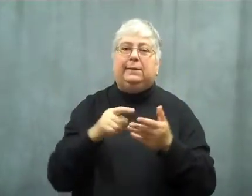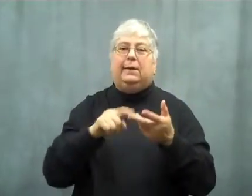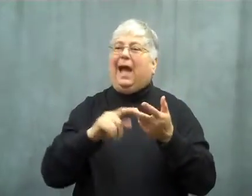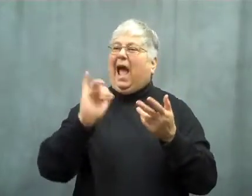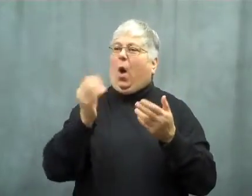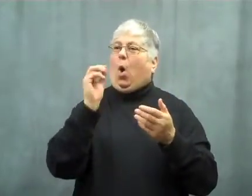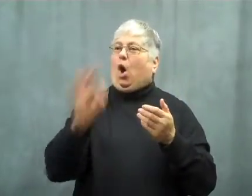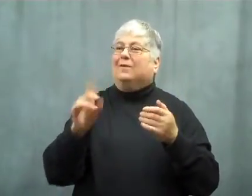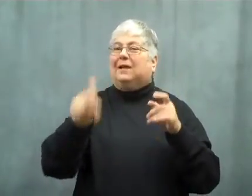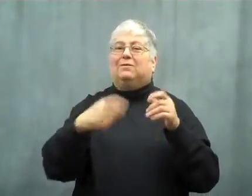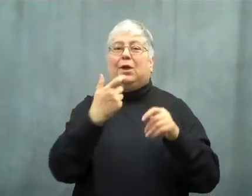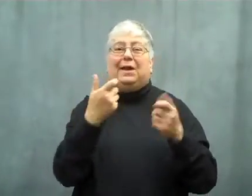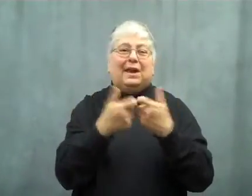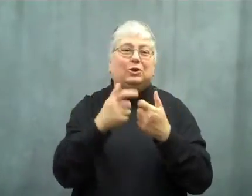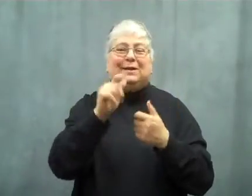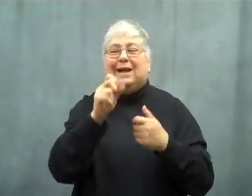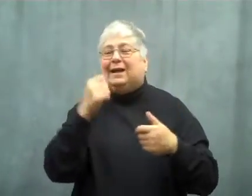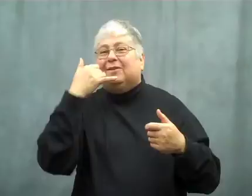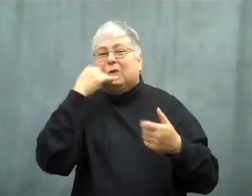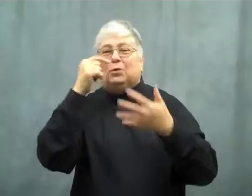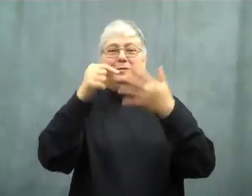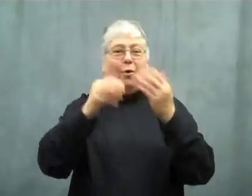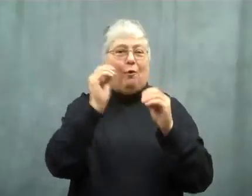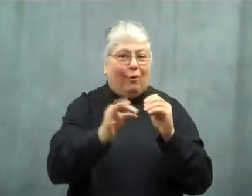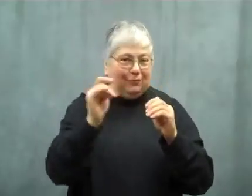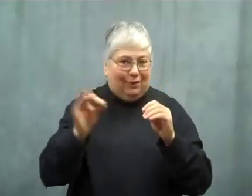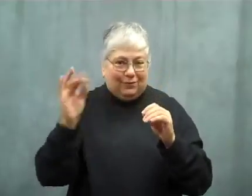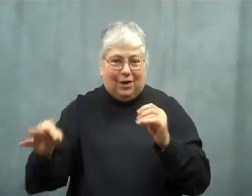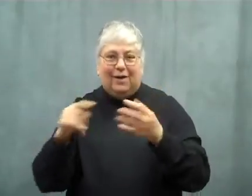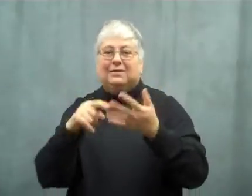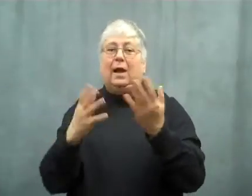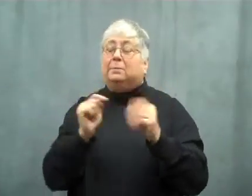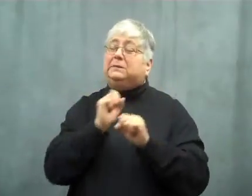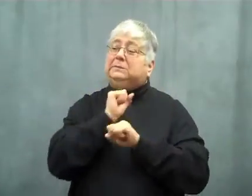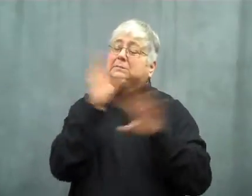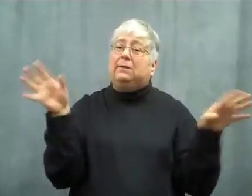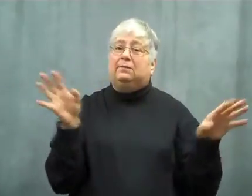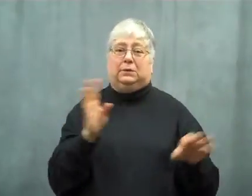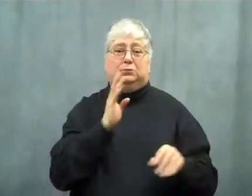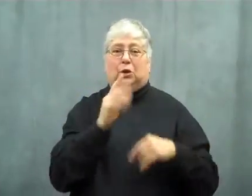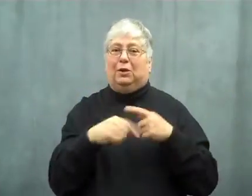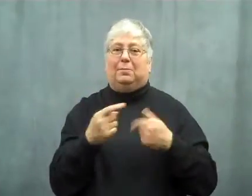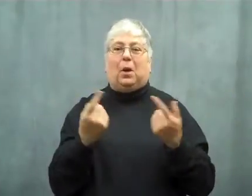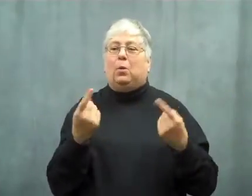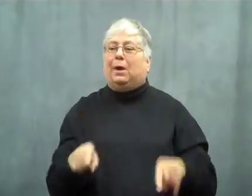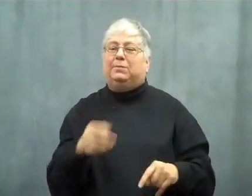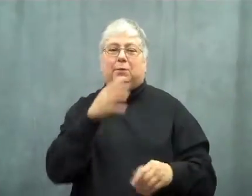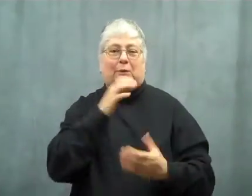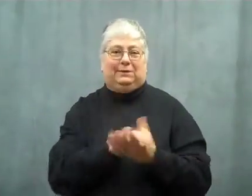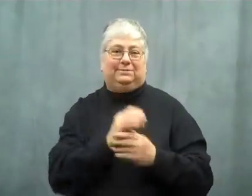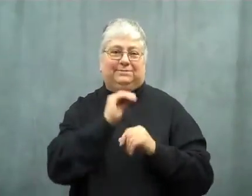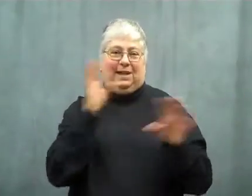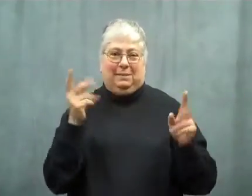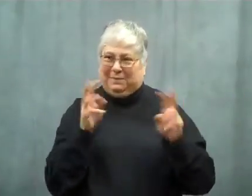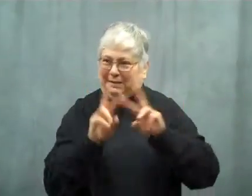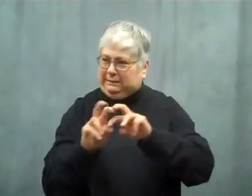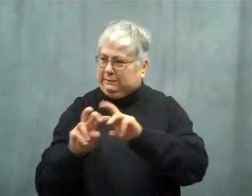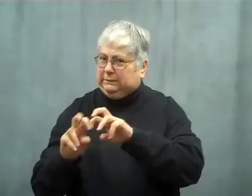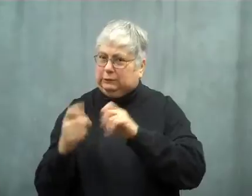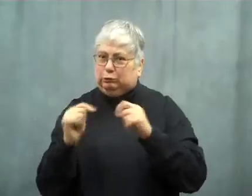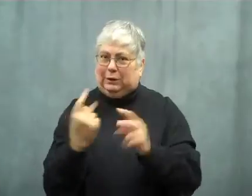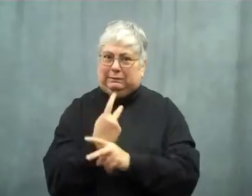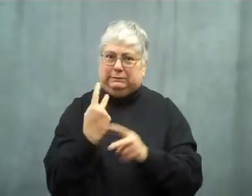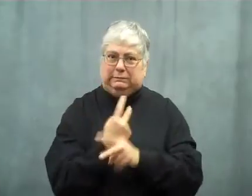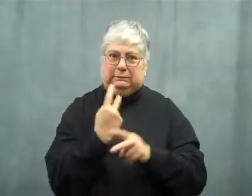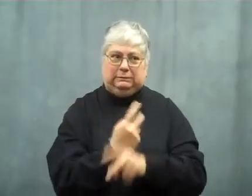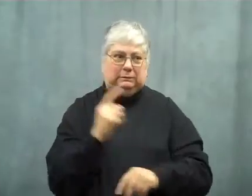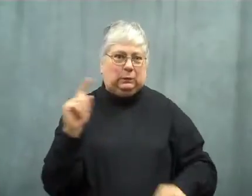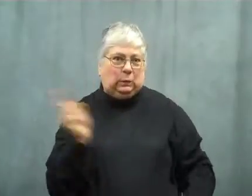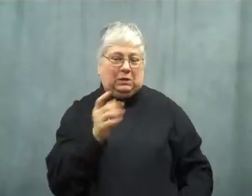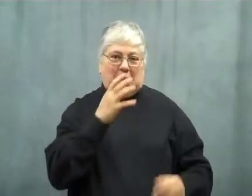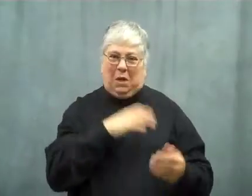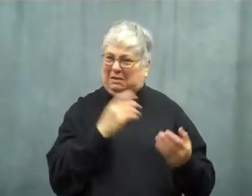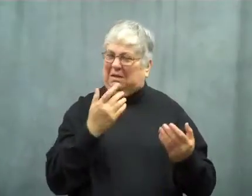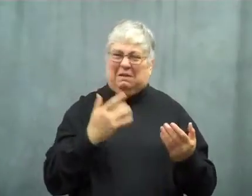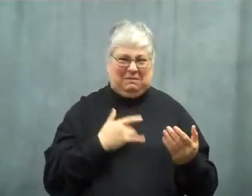and how to turn off the utilities, but not a word about his wife.